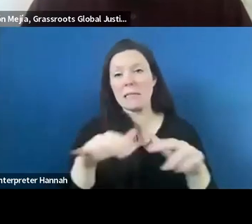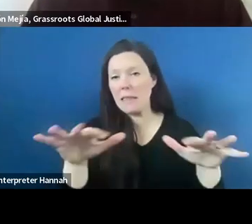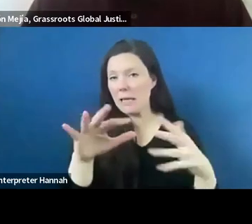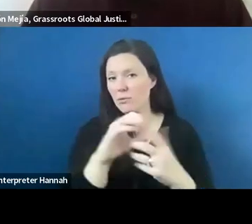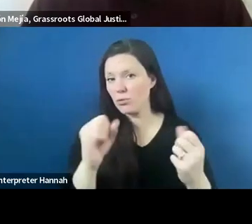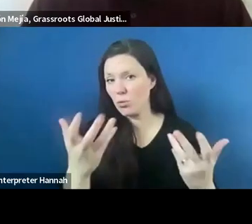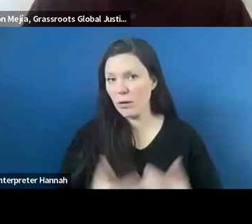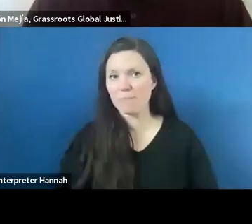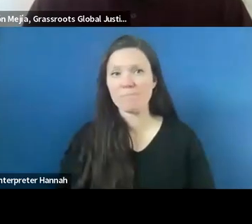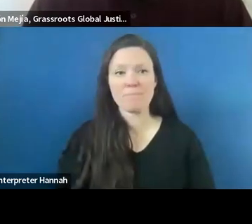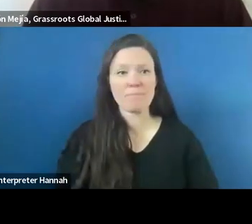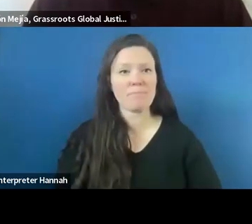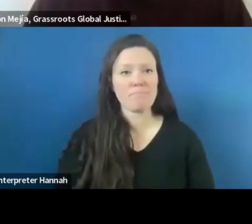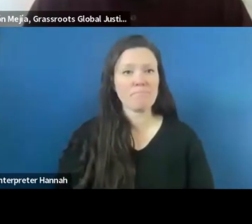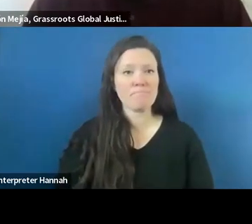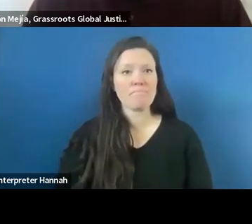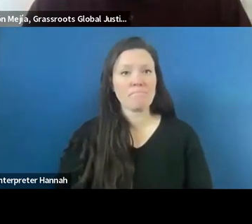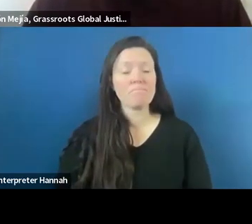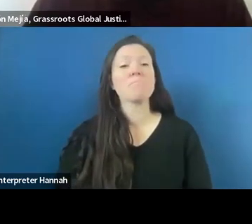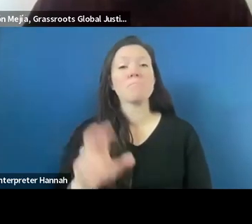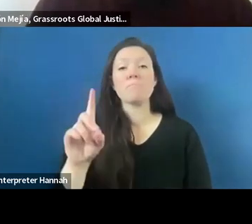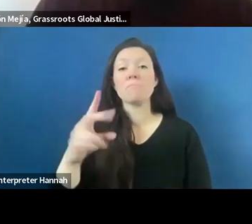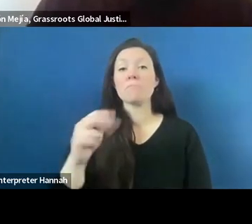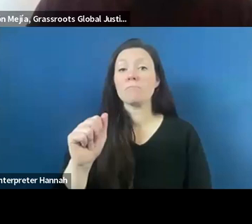Would love to hear from others on the panel as well.